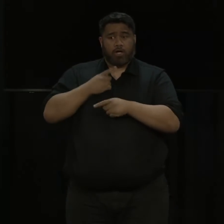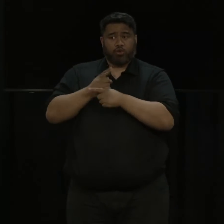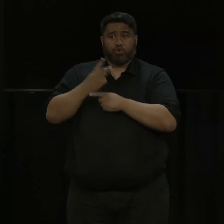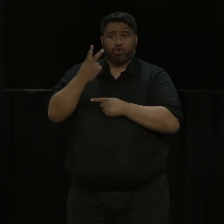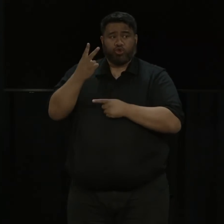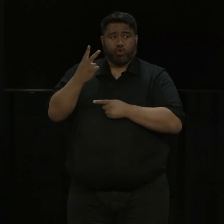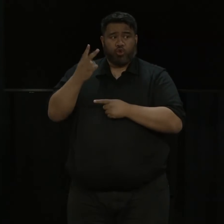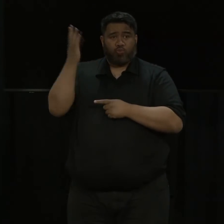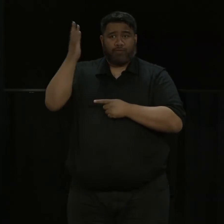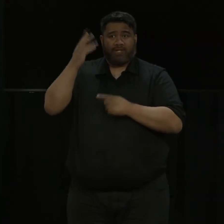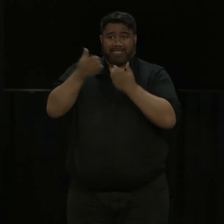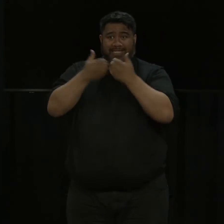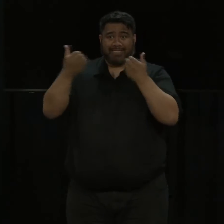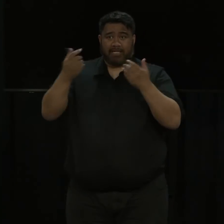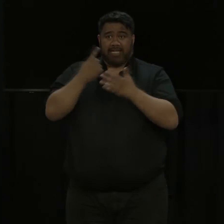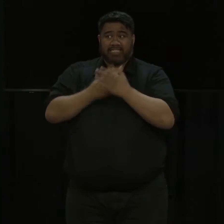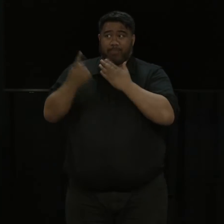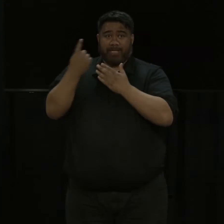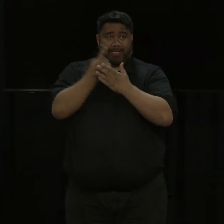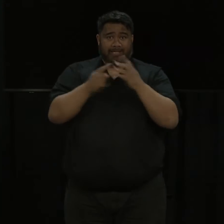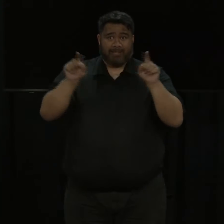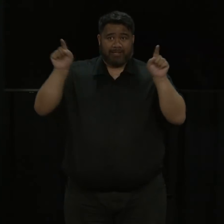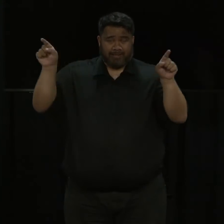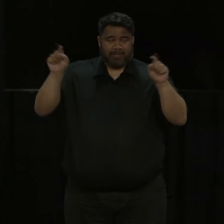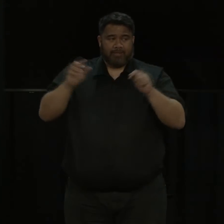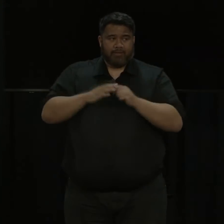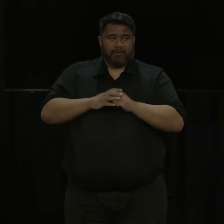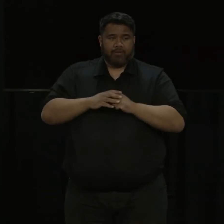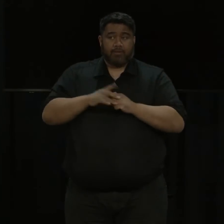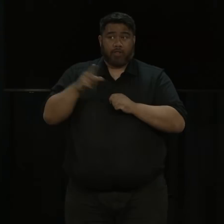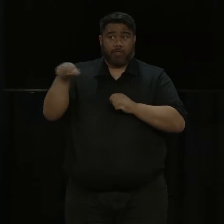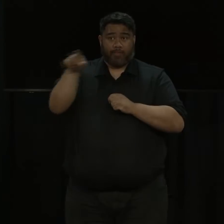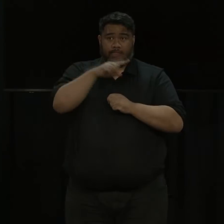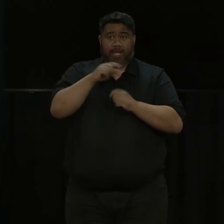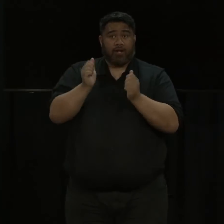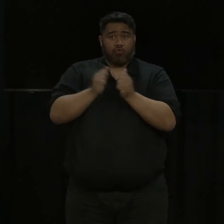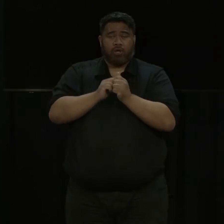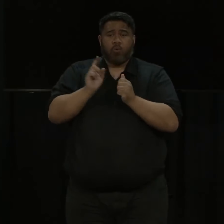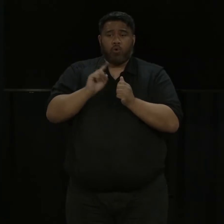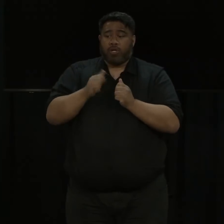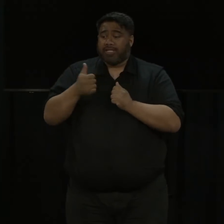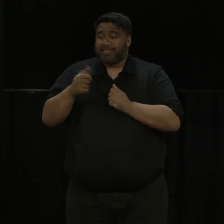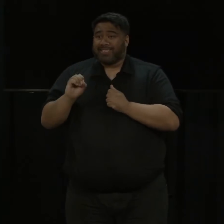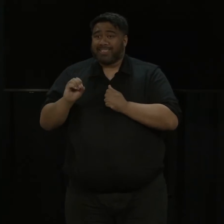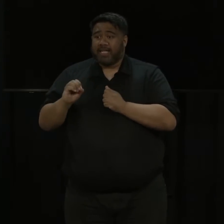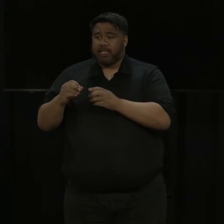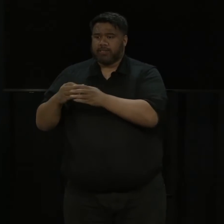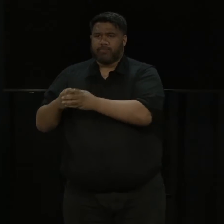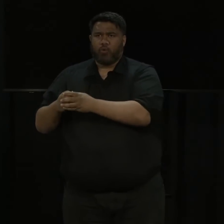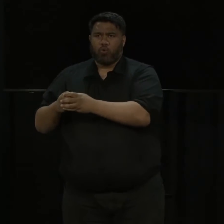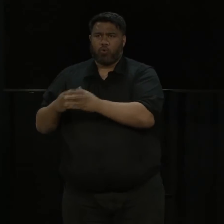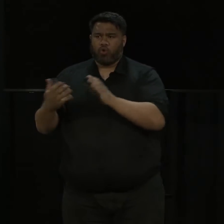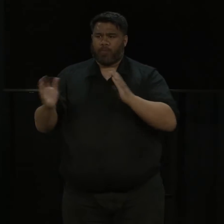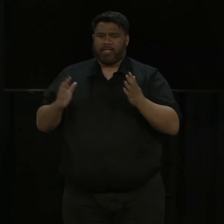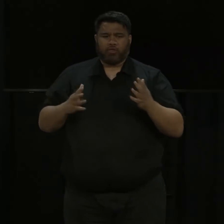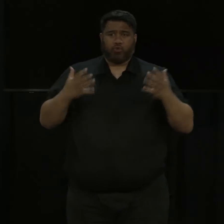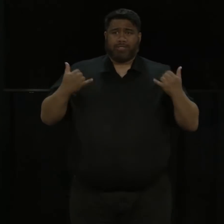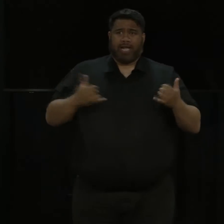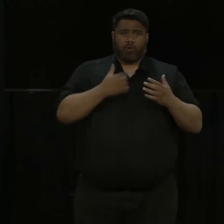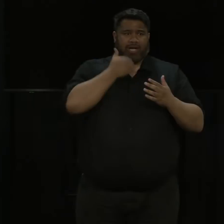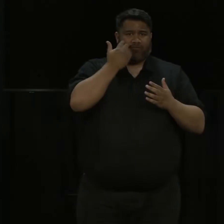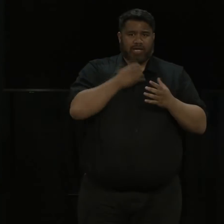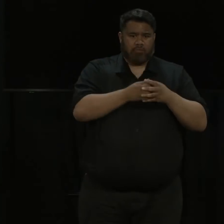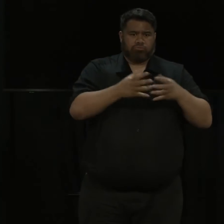modelling, the key point here